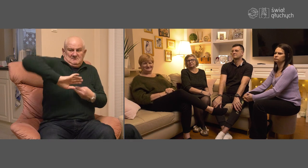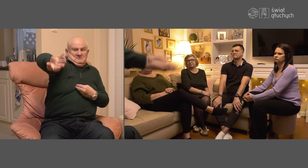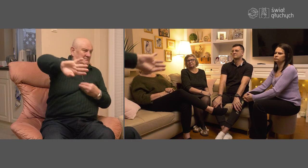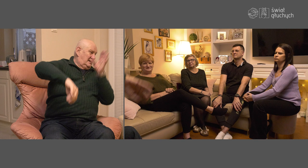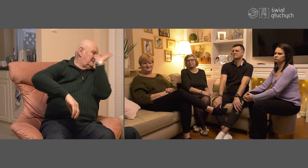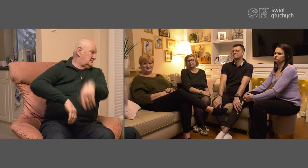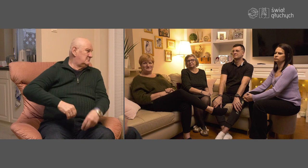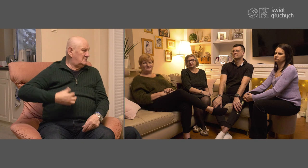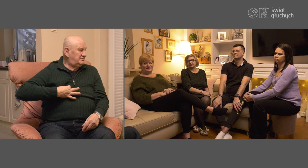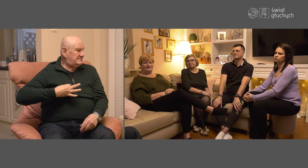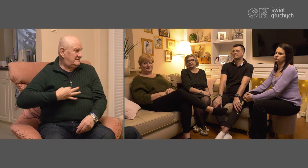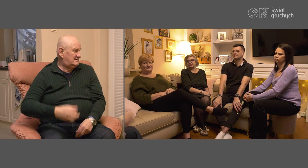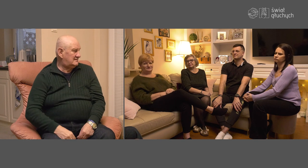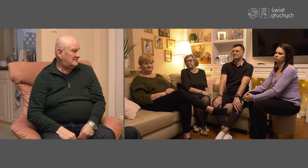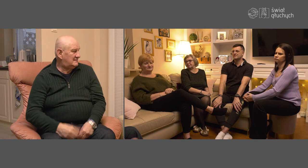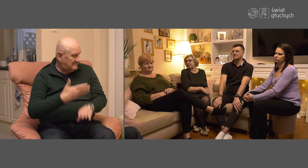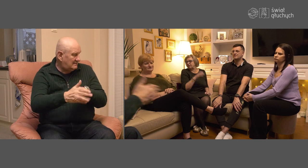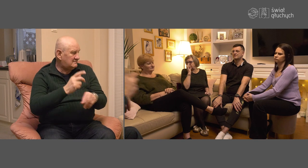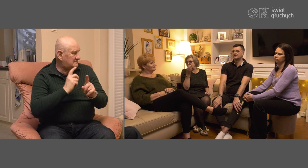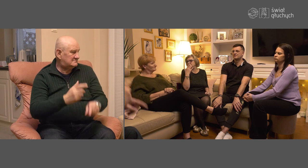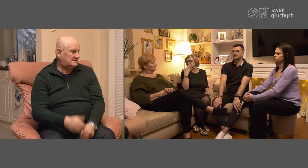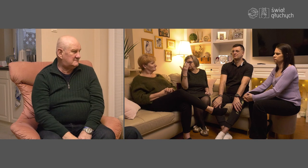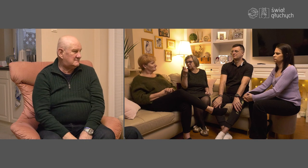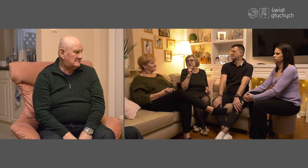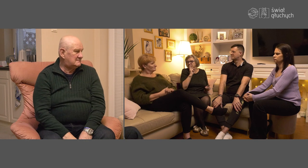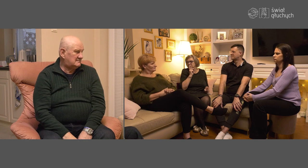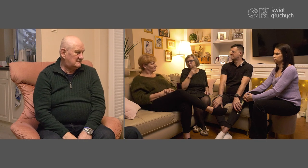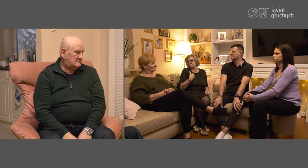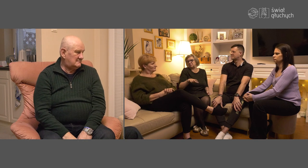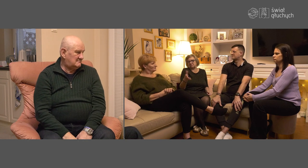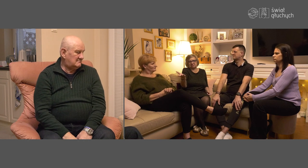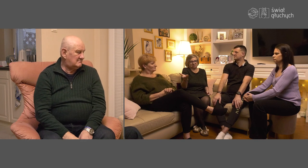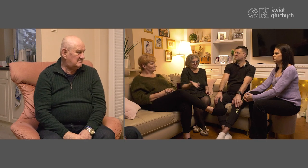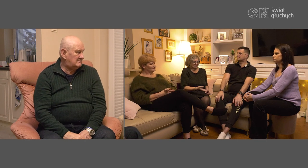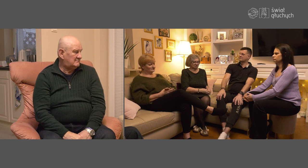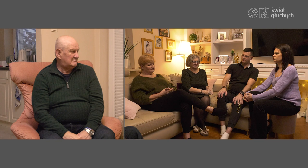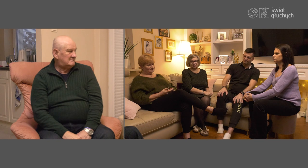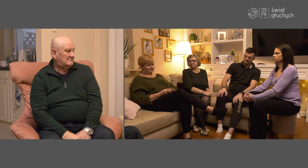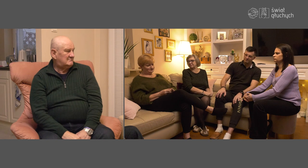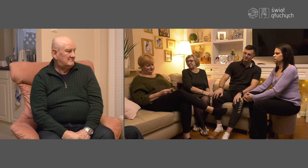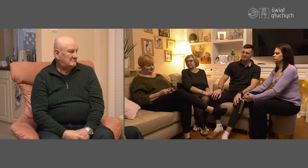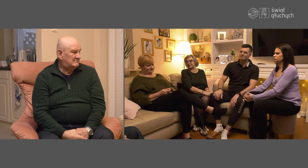That's why we live separately, what do I care about him. We don't talk further. [Grażyna]: Yes, to this day he doesn't want to talk.